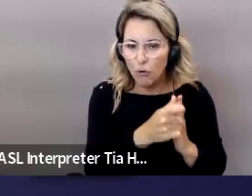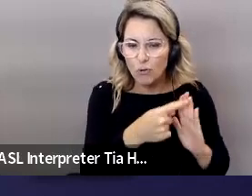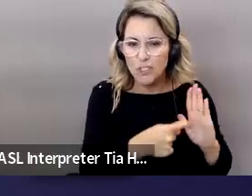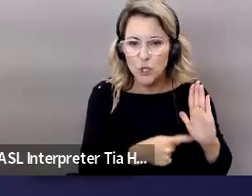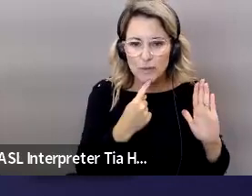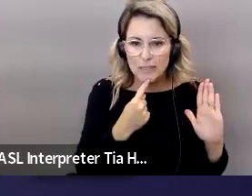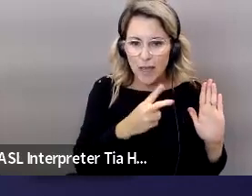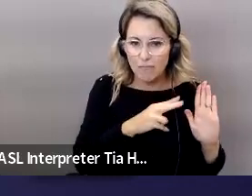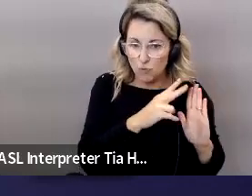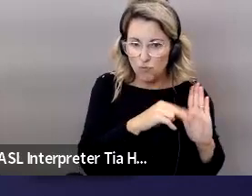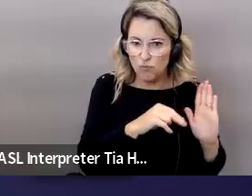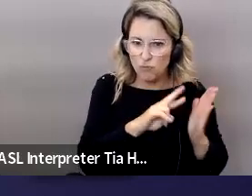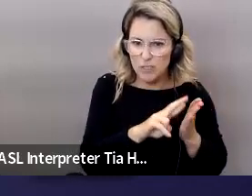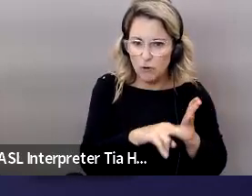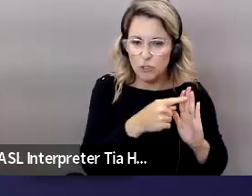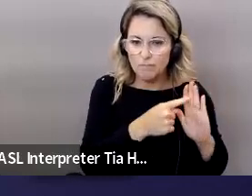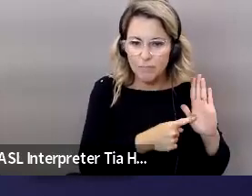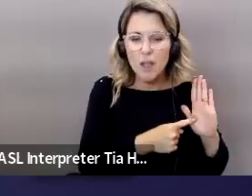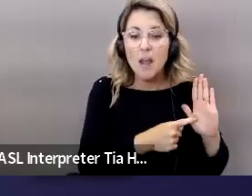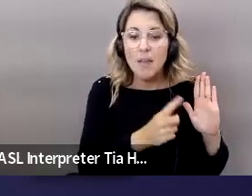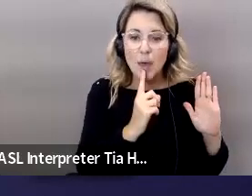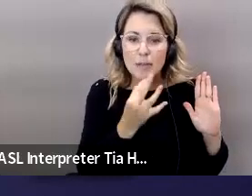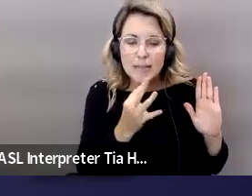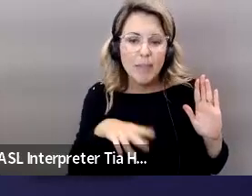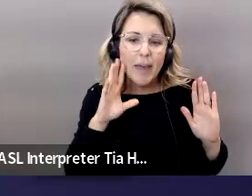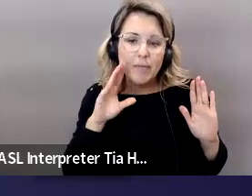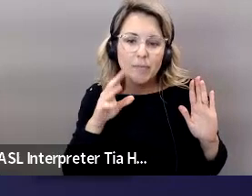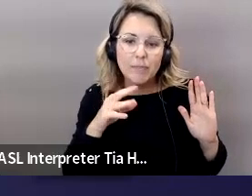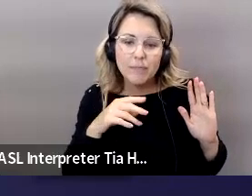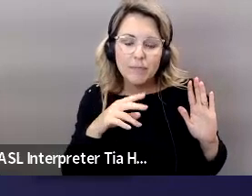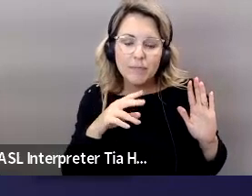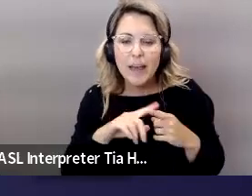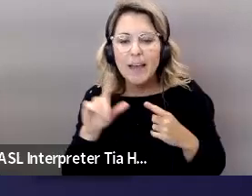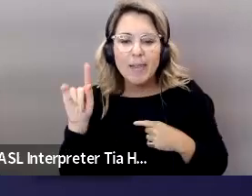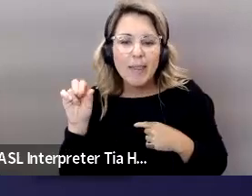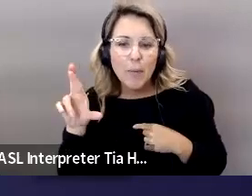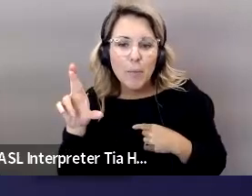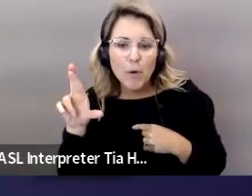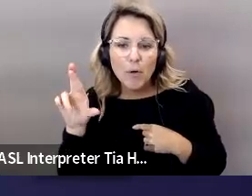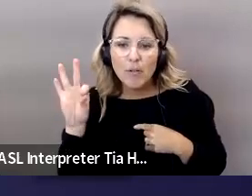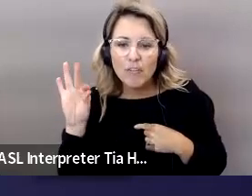there's this broader problem, let's say with labor force participation among working age adults with